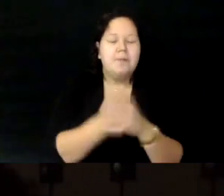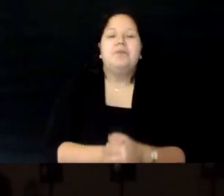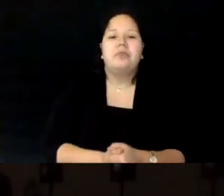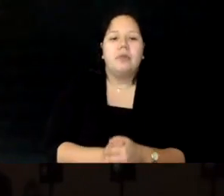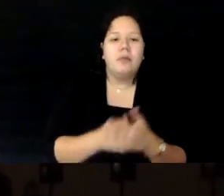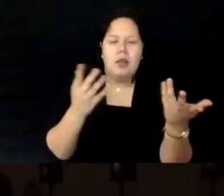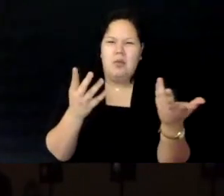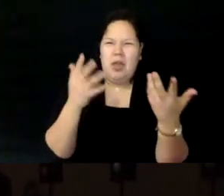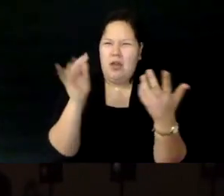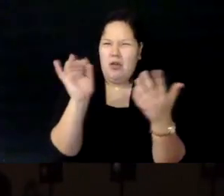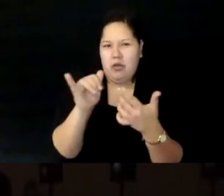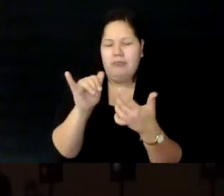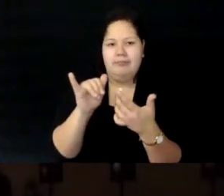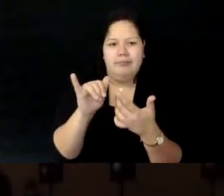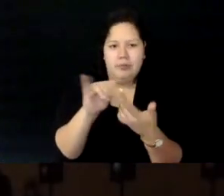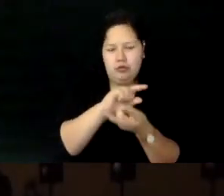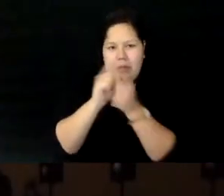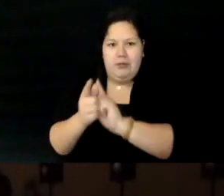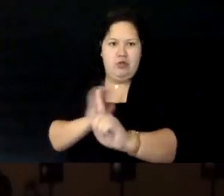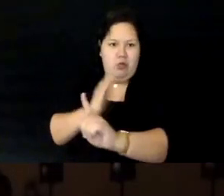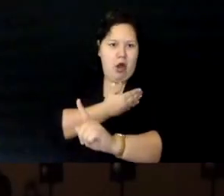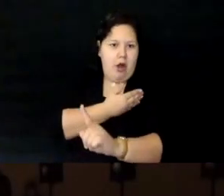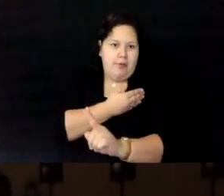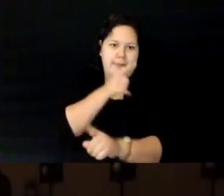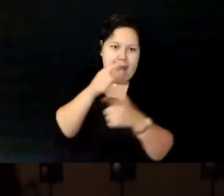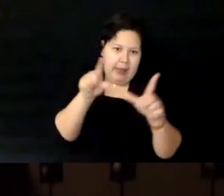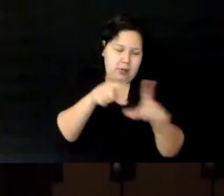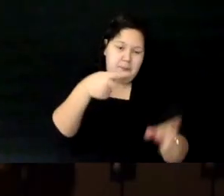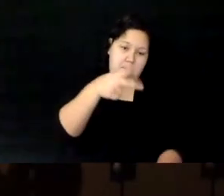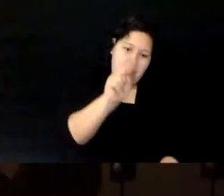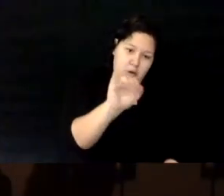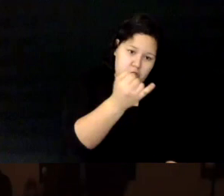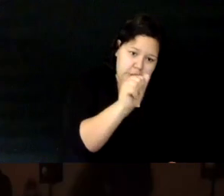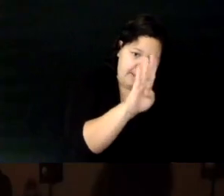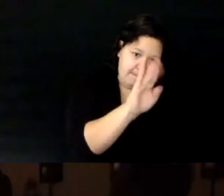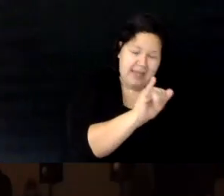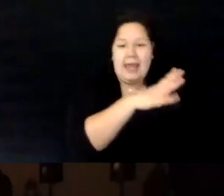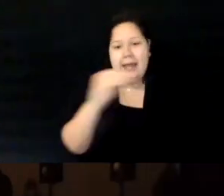we translate it into our respective languages of Punjabi and Mandarin Chinese. And then